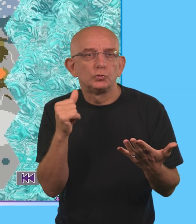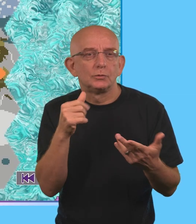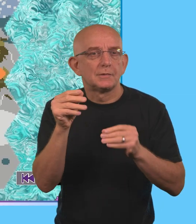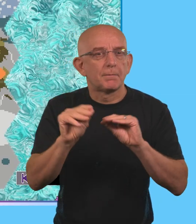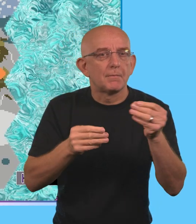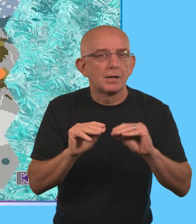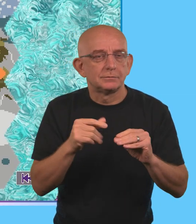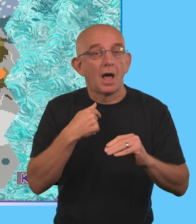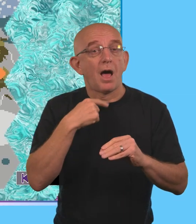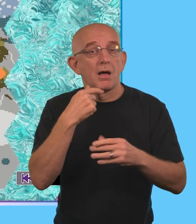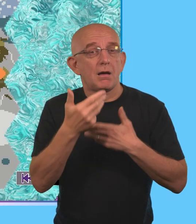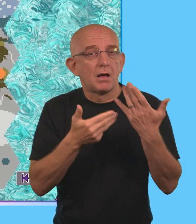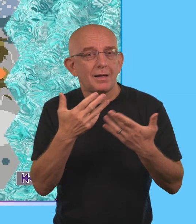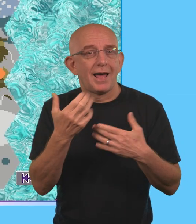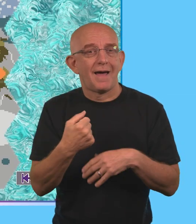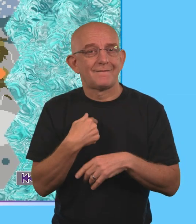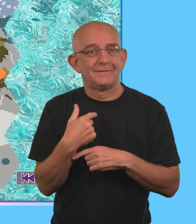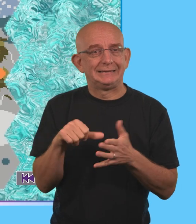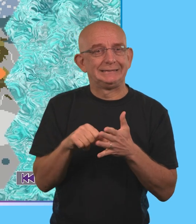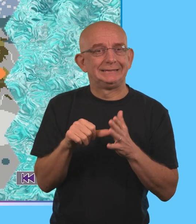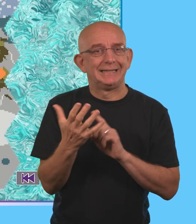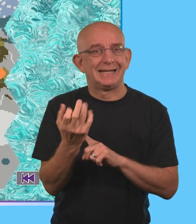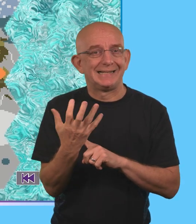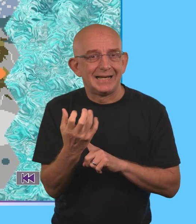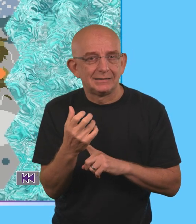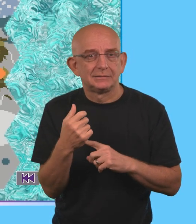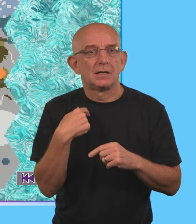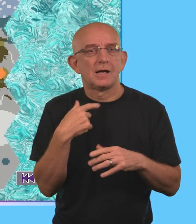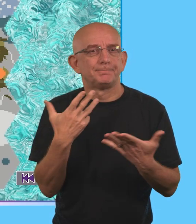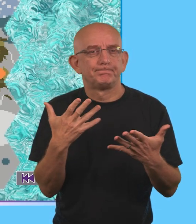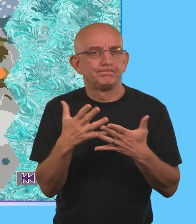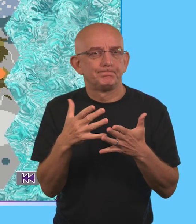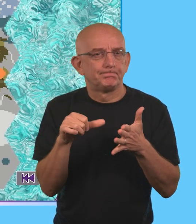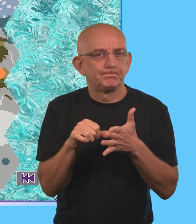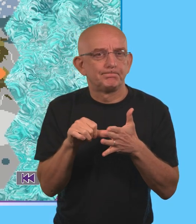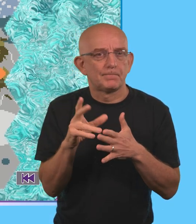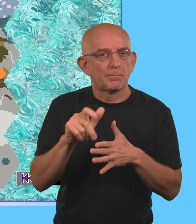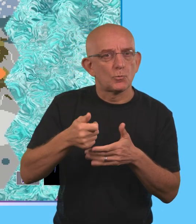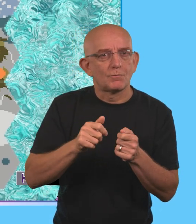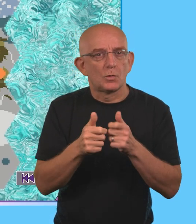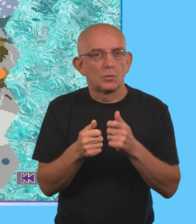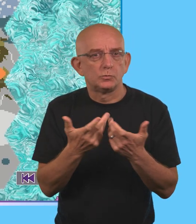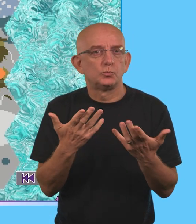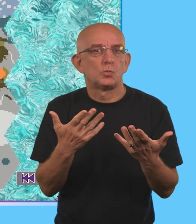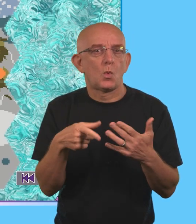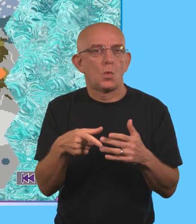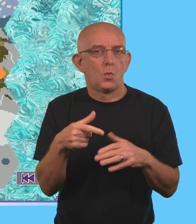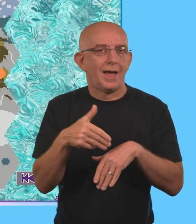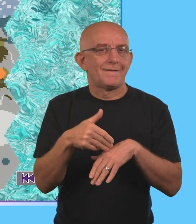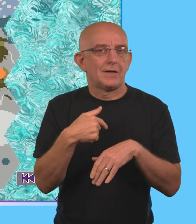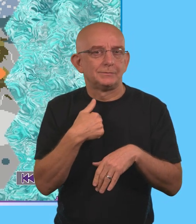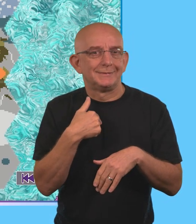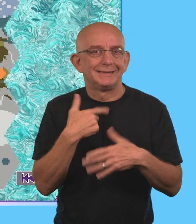I mentioned earlier that I have chronic hand pain and limited manual dexterity, and this affects me as a game developer and as a player.